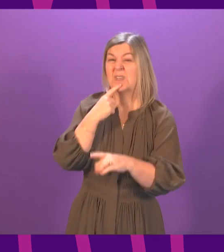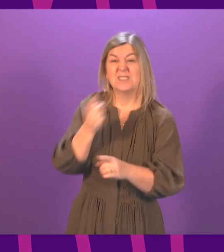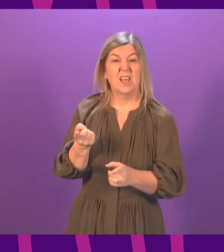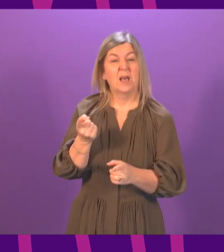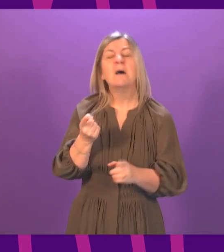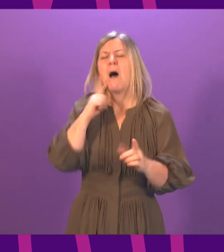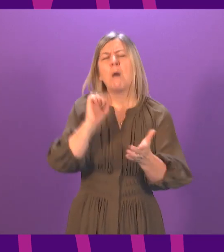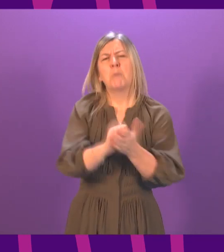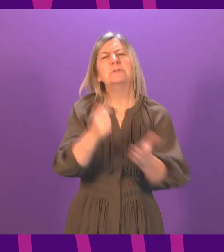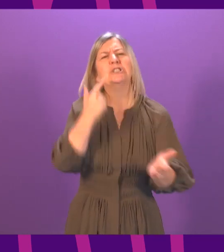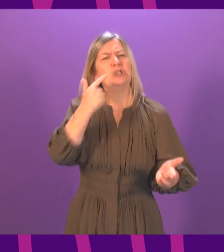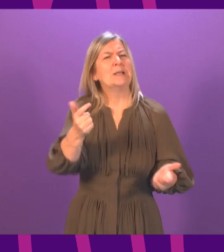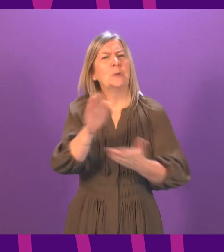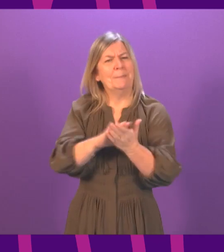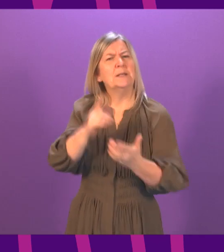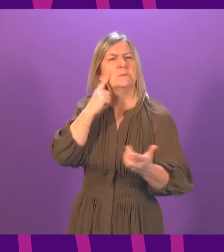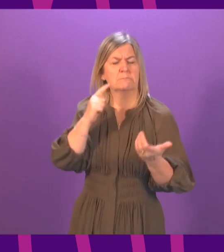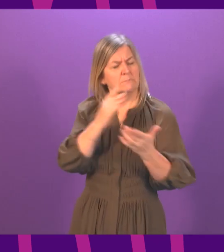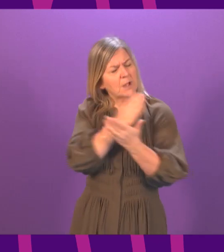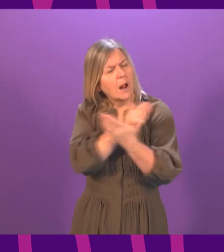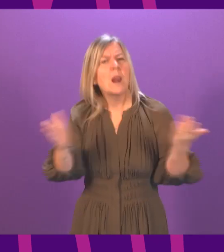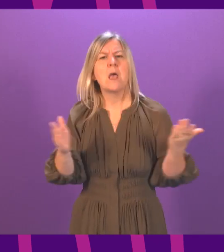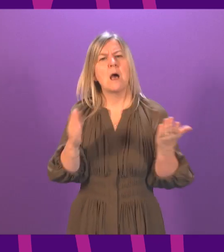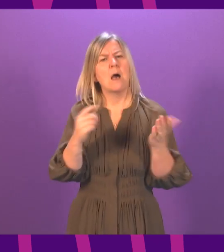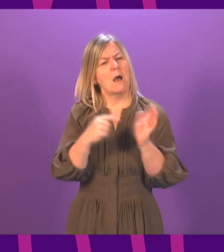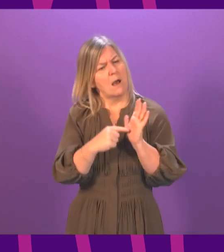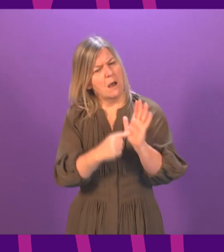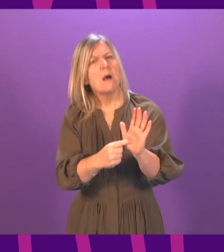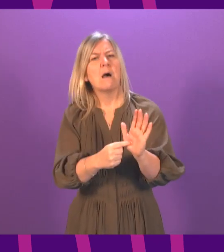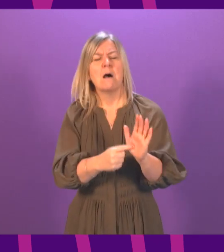from next week, so that we all have transparency around that.